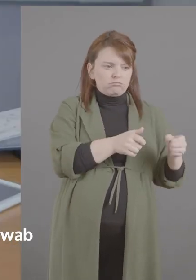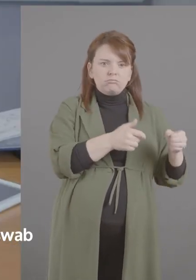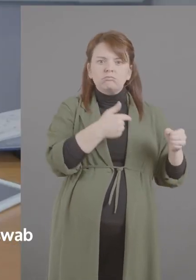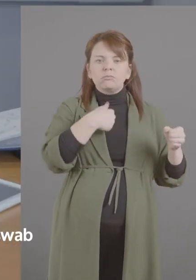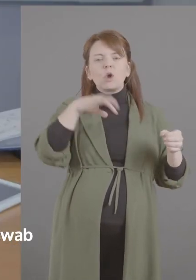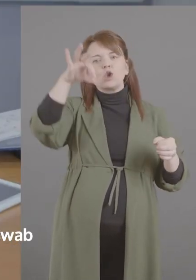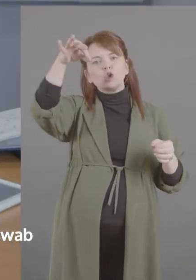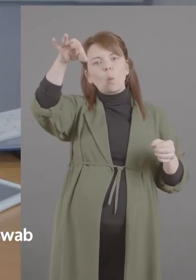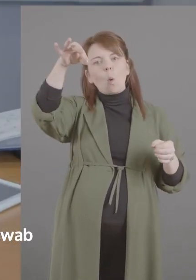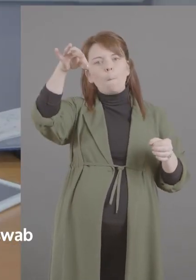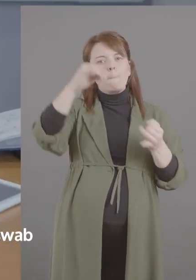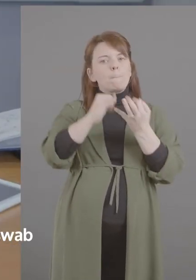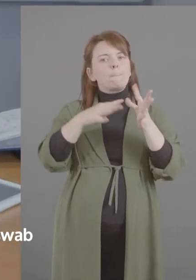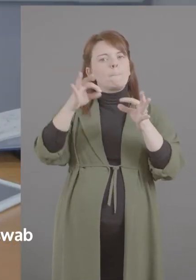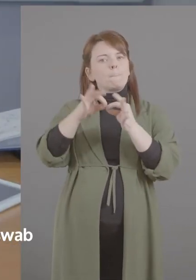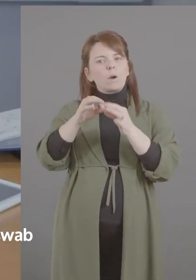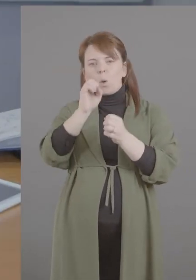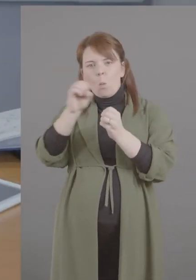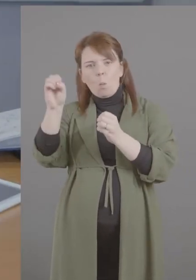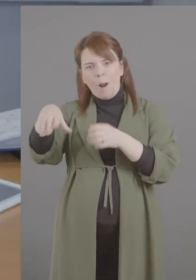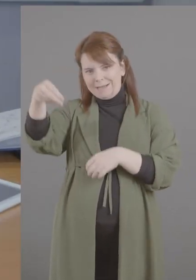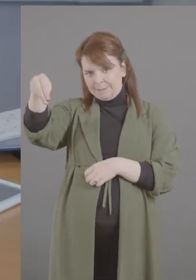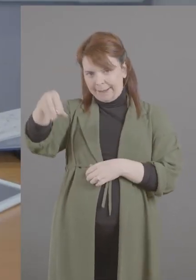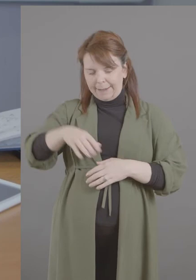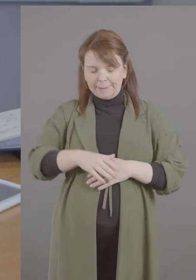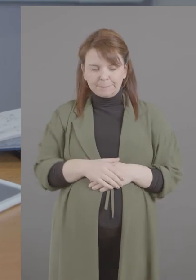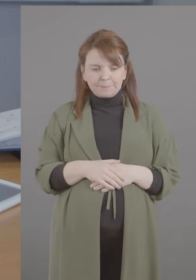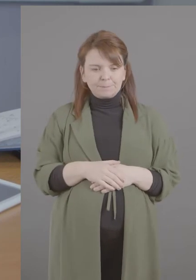back into the extraction tube holder while you dispose of the swab into the waste bag.